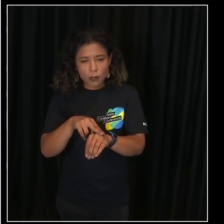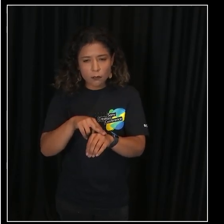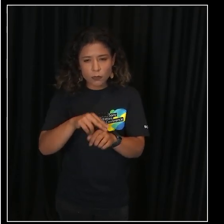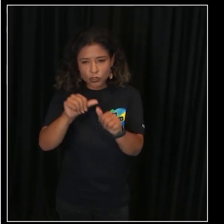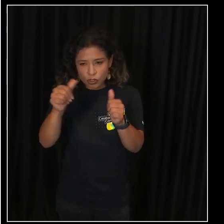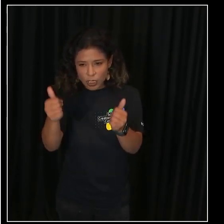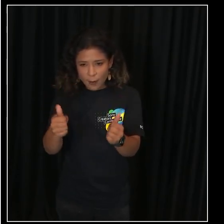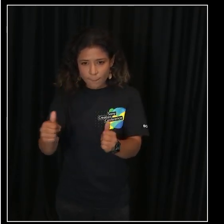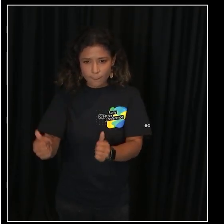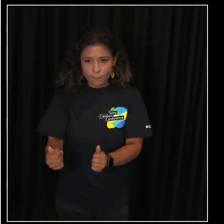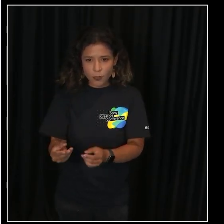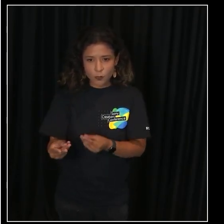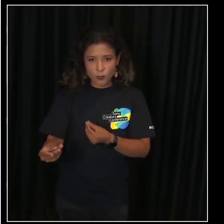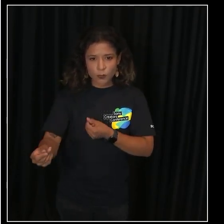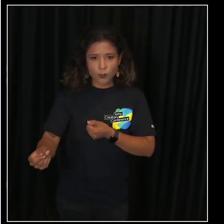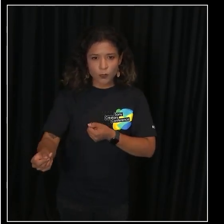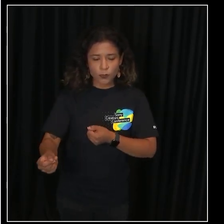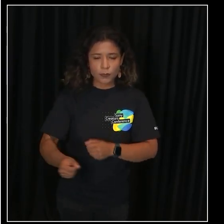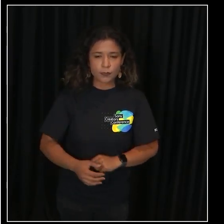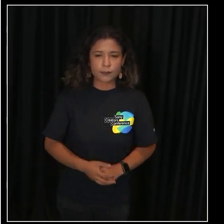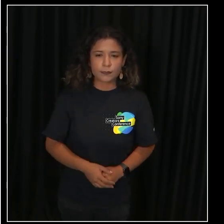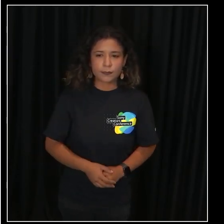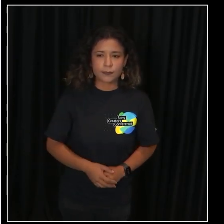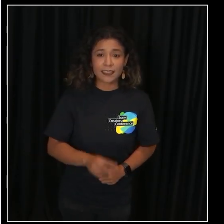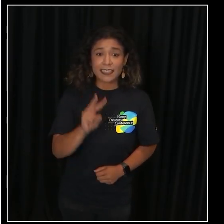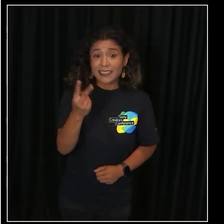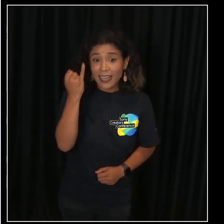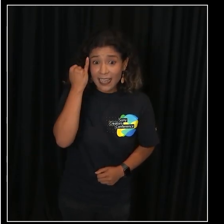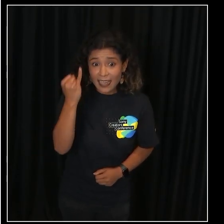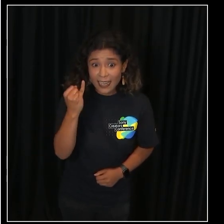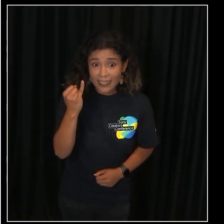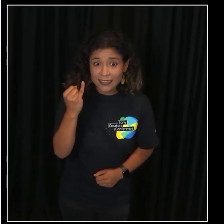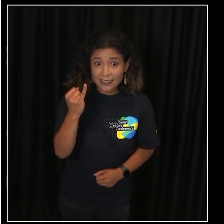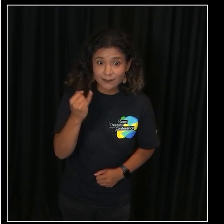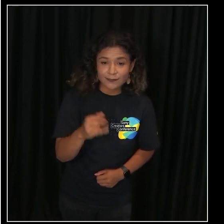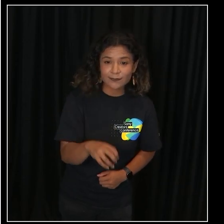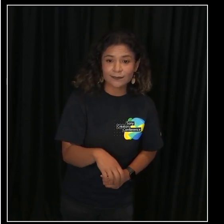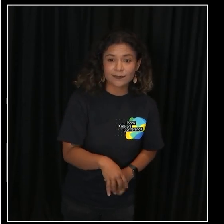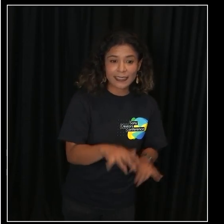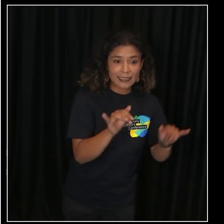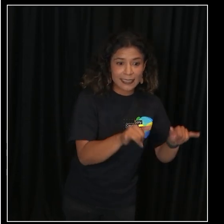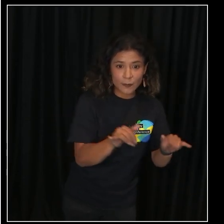And the second idea is this of symmetry and camera easing. So when you're generating something like a mask,